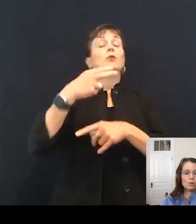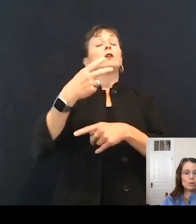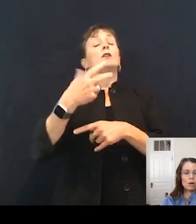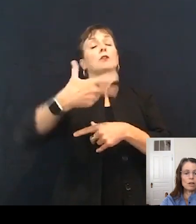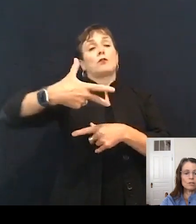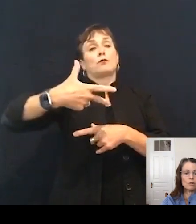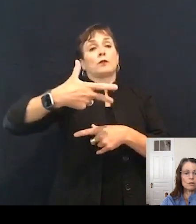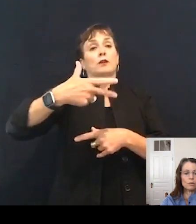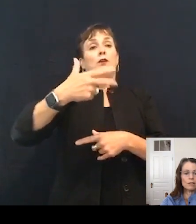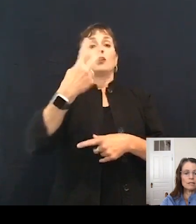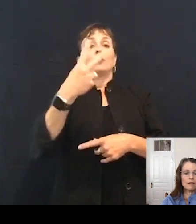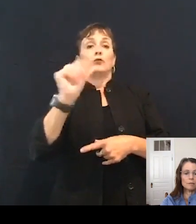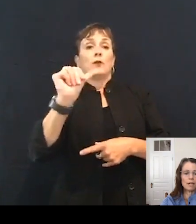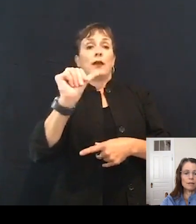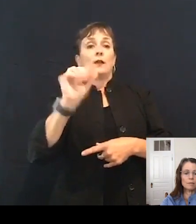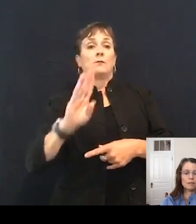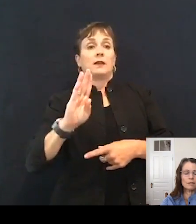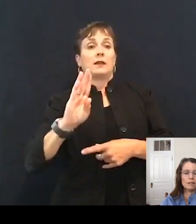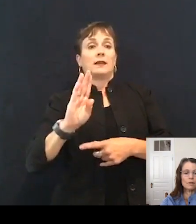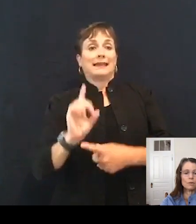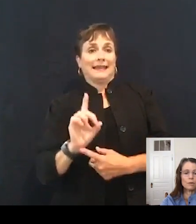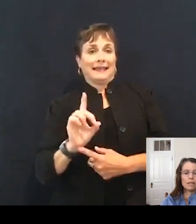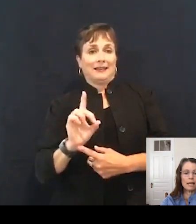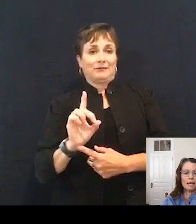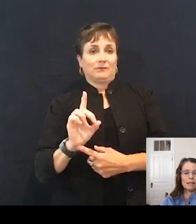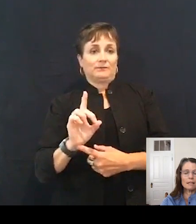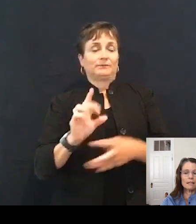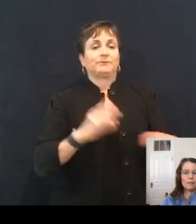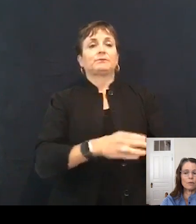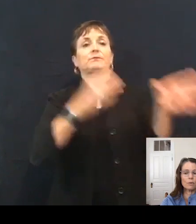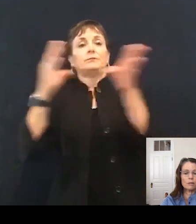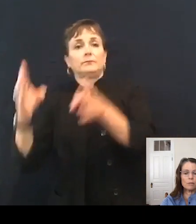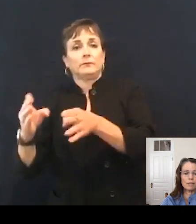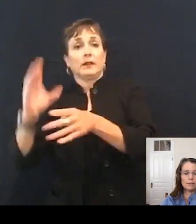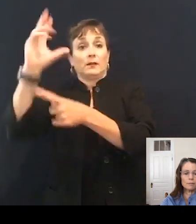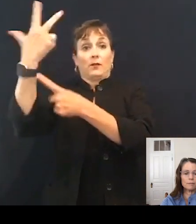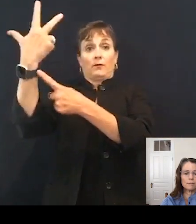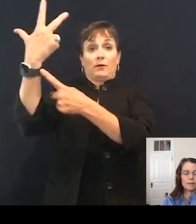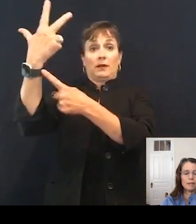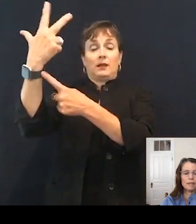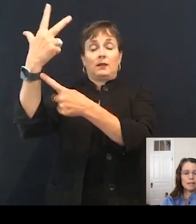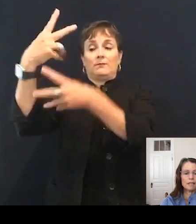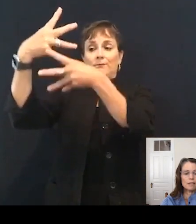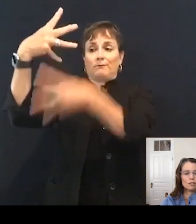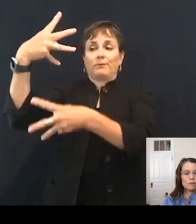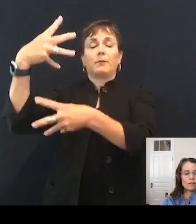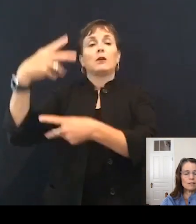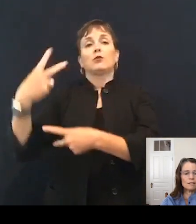And two USH3 subtypes, 3A and 3B.